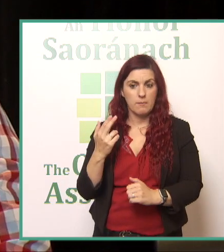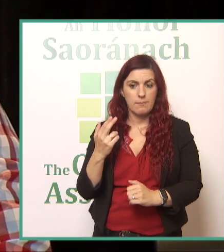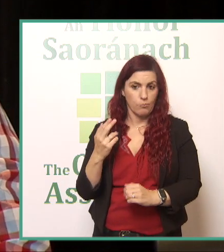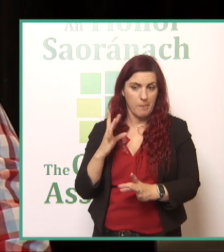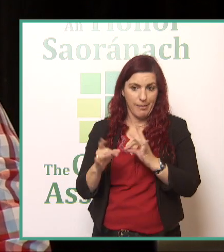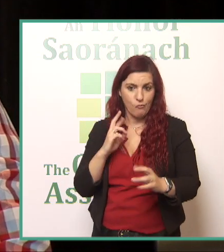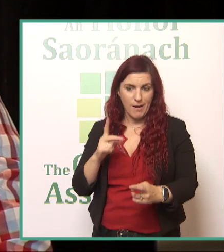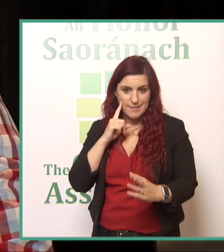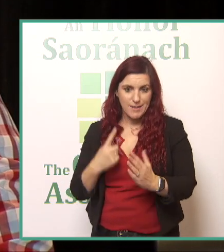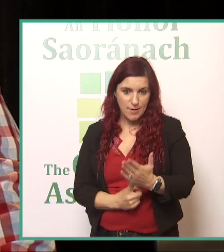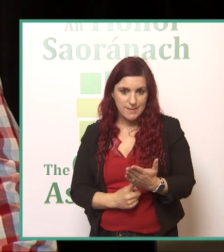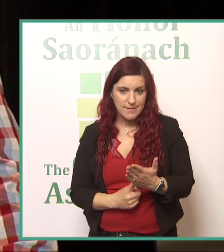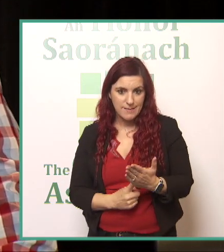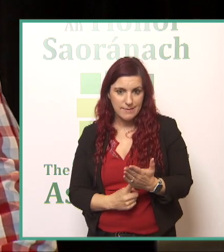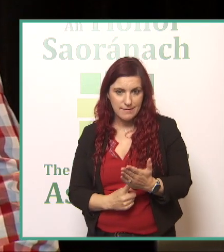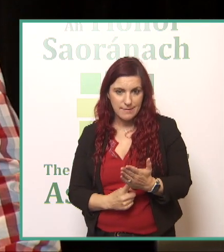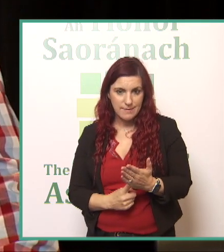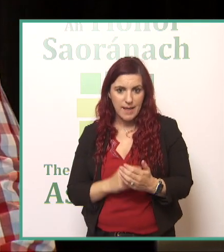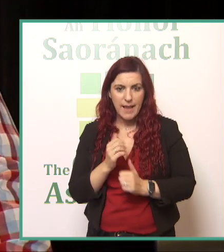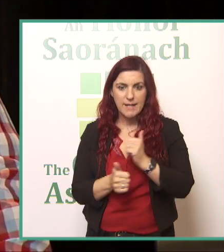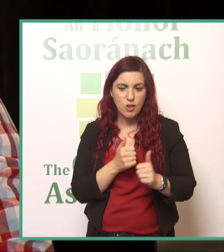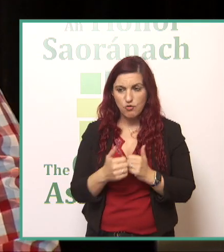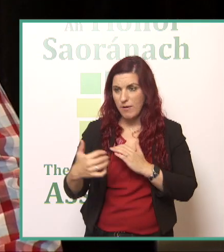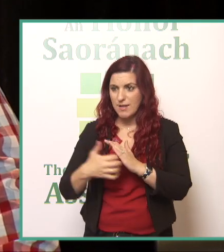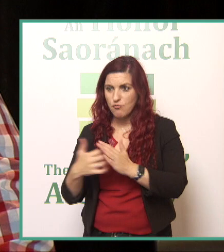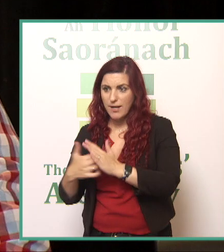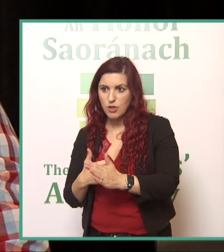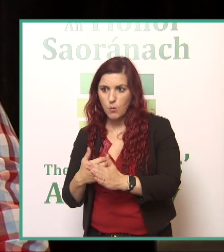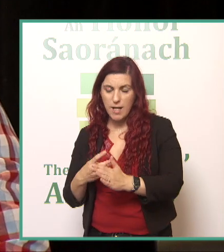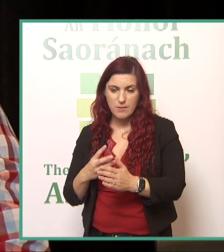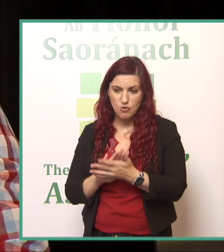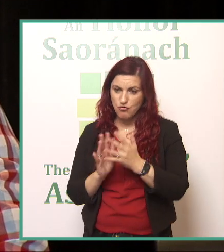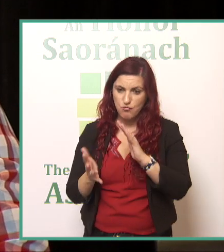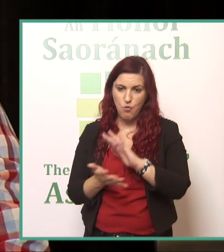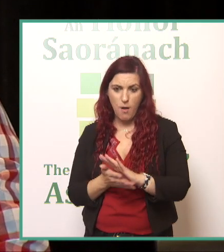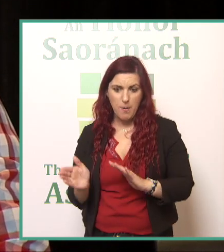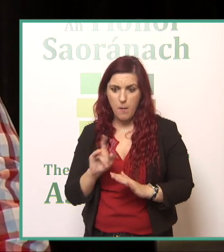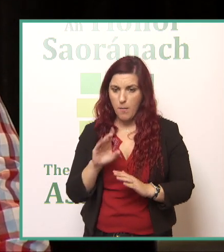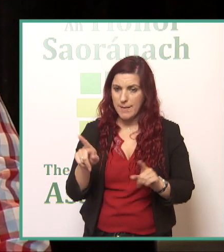industrial extraction would have ruined it out here. So would the the monocultural forestry. So I'm